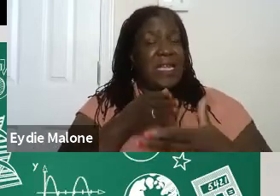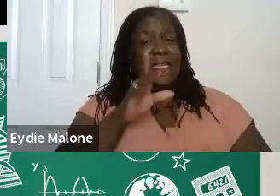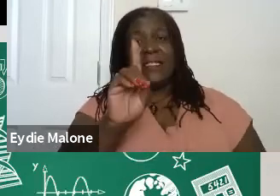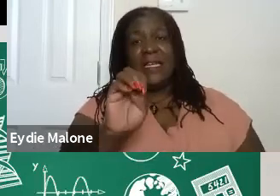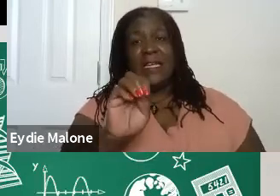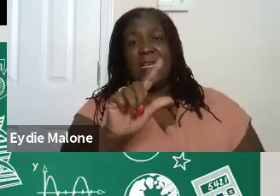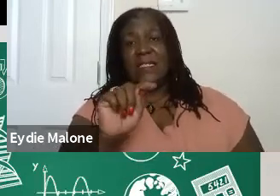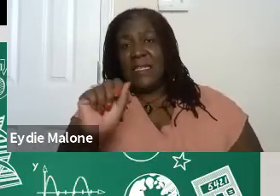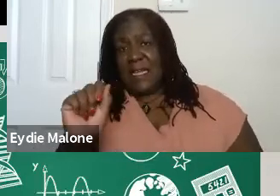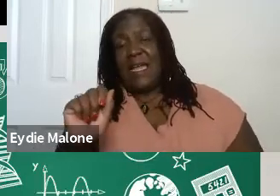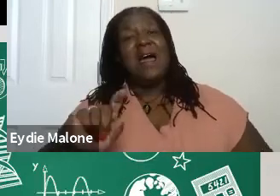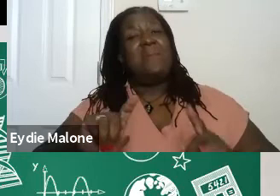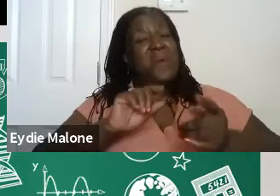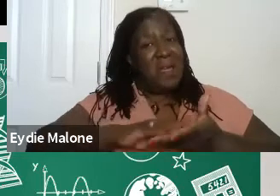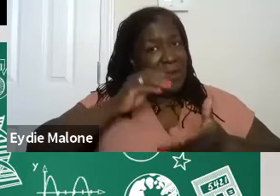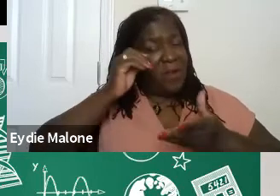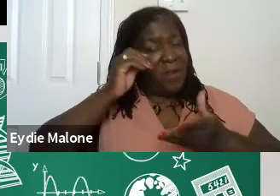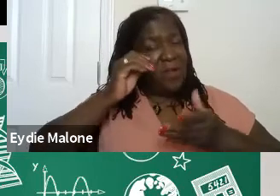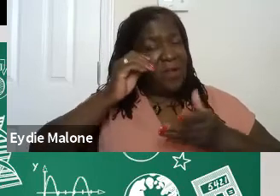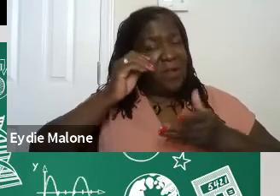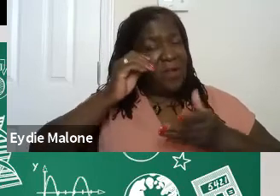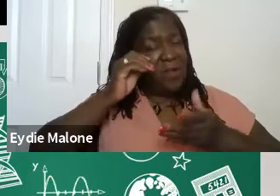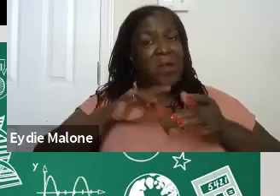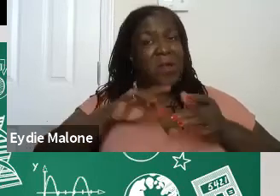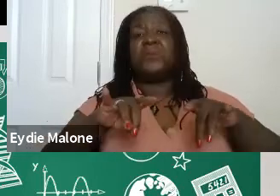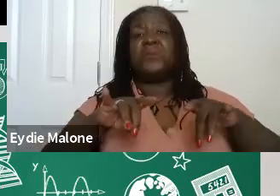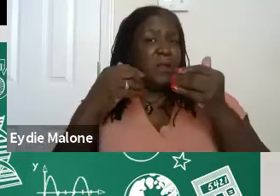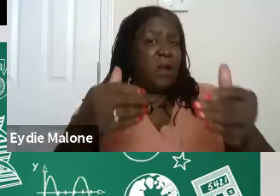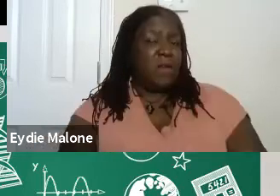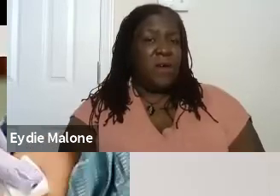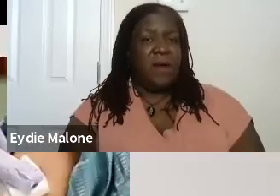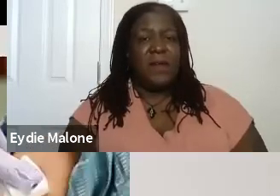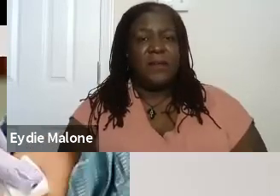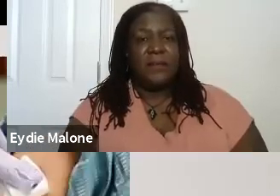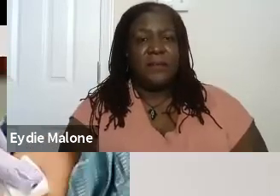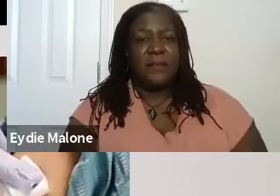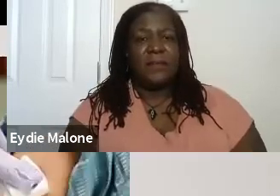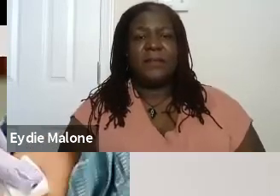learn that as we go. What if it's hard for you to get a shot, how